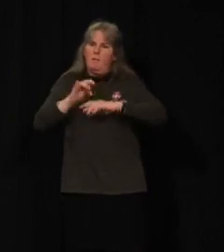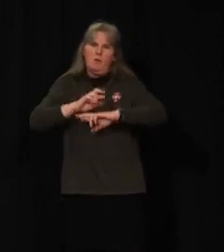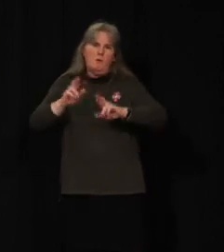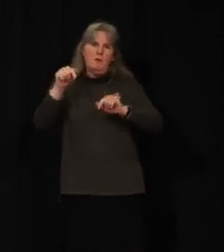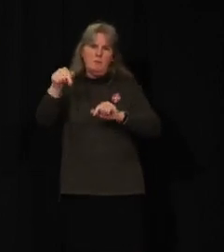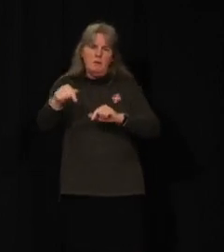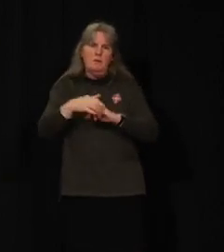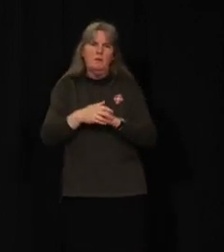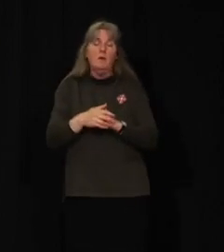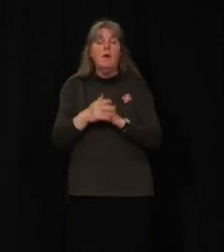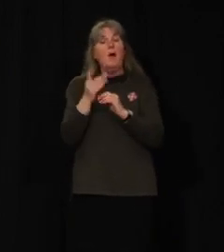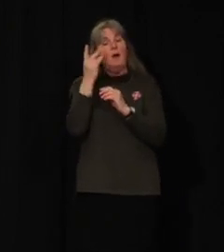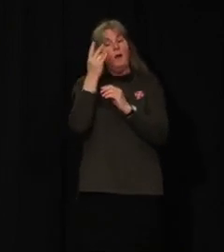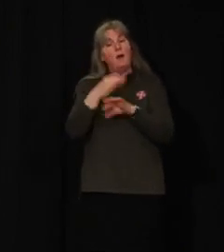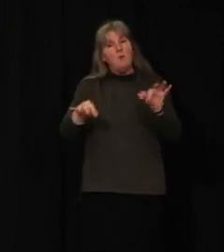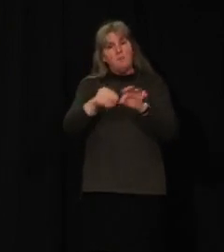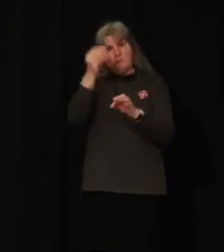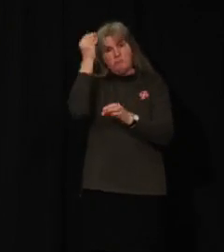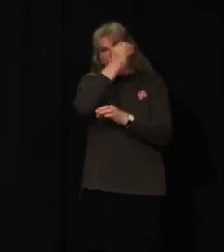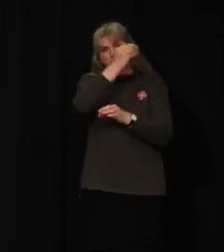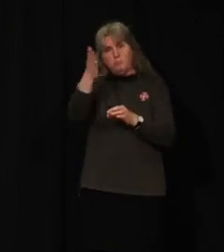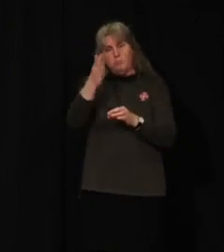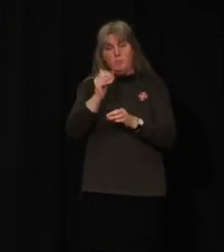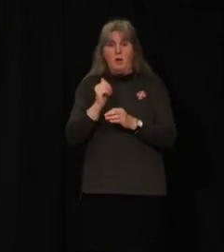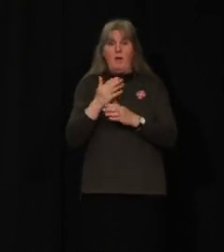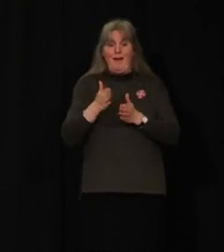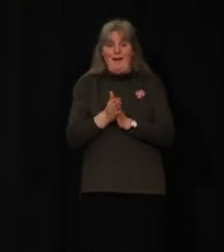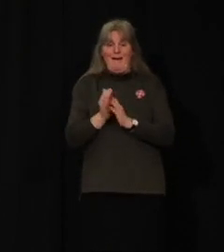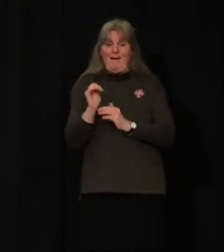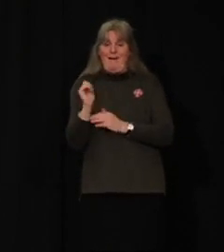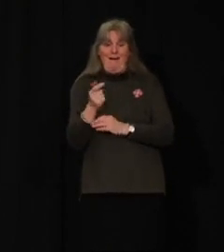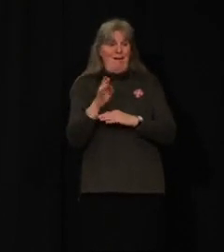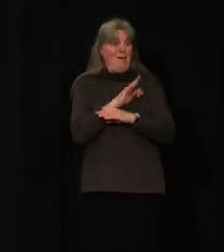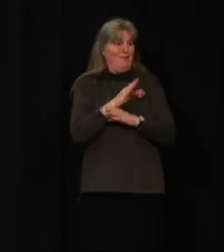We would like to be very clear that while we are asking all businesses to have operational